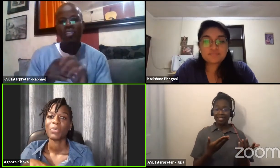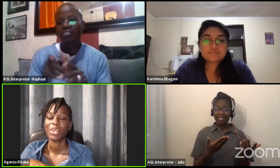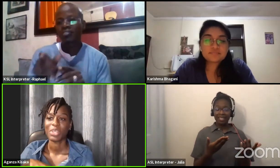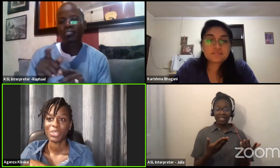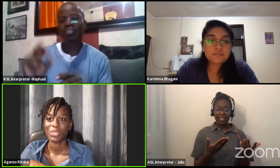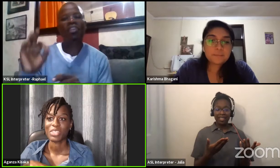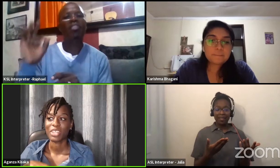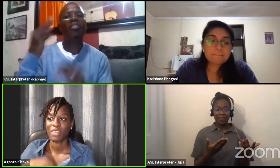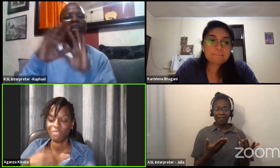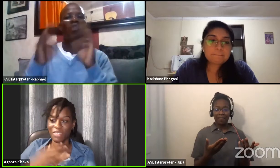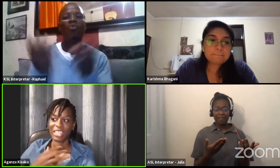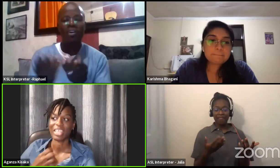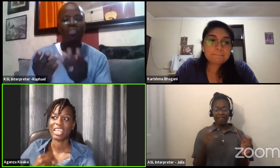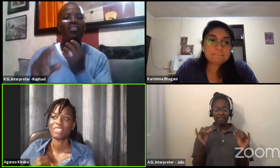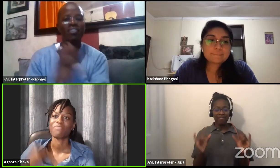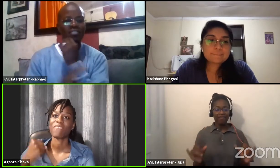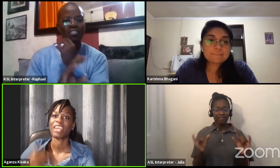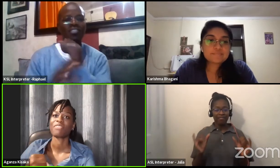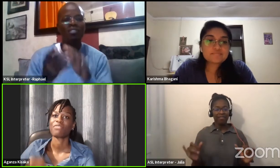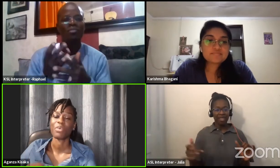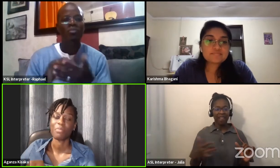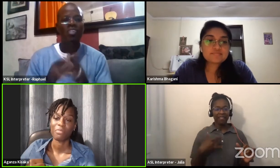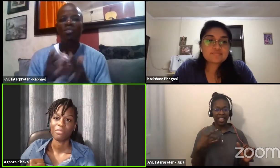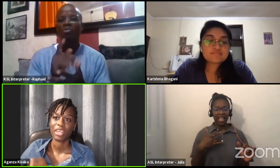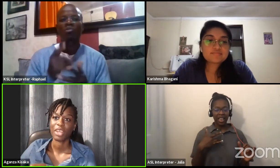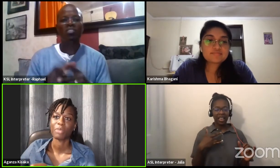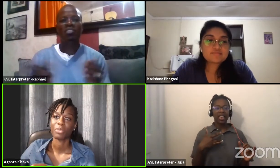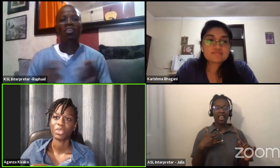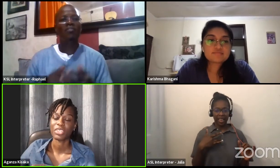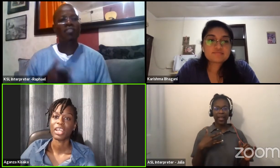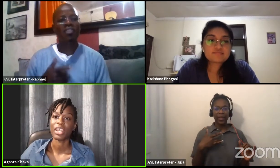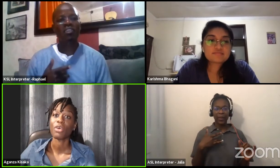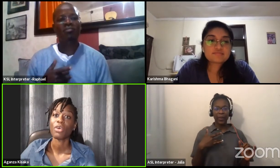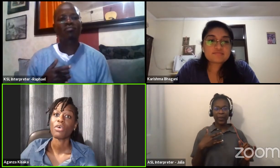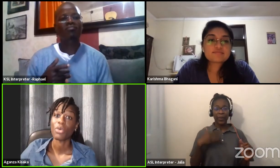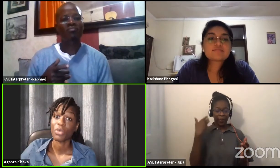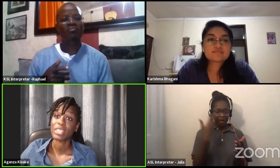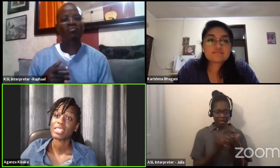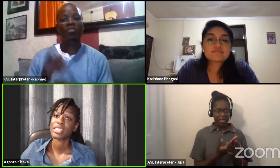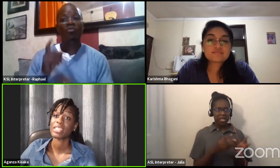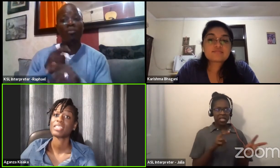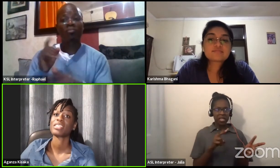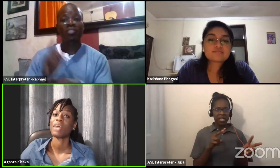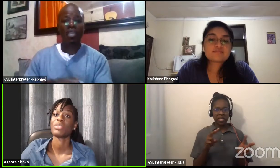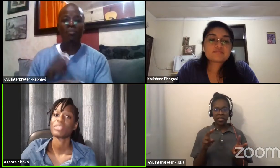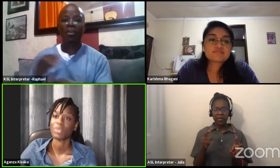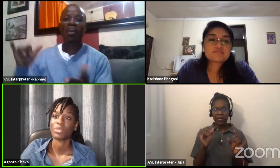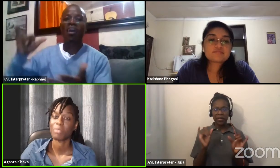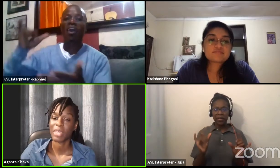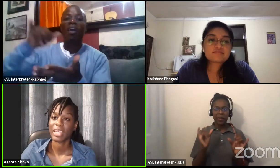where you started feeling it right from the airport. Then you're like, Oh, this is how it's going to be.